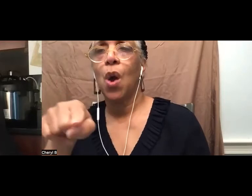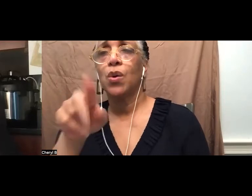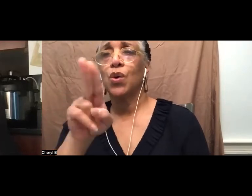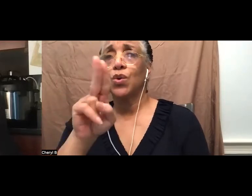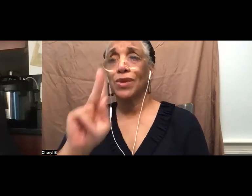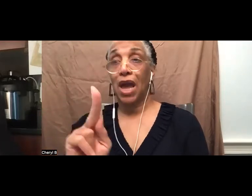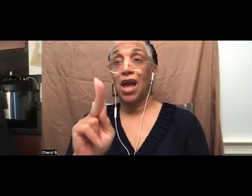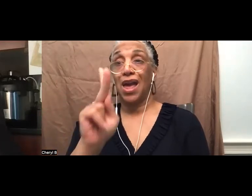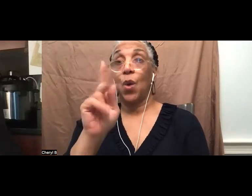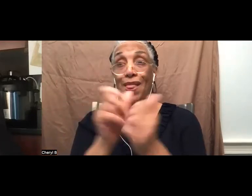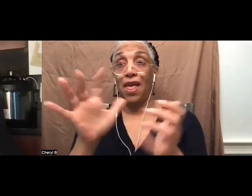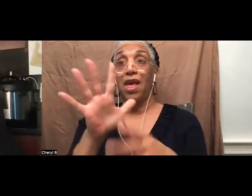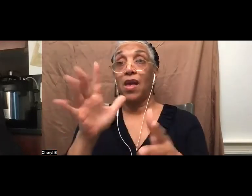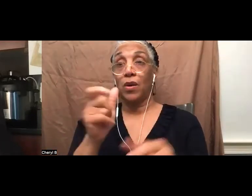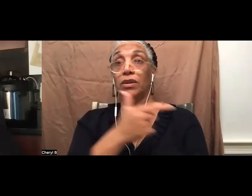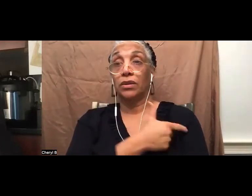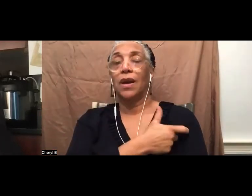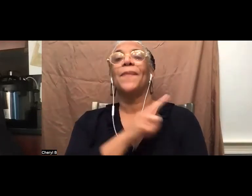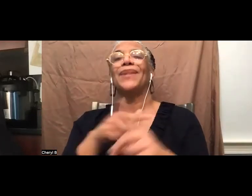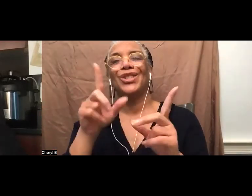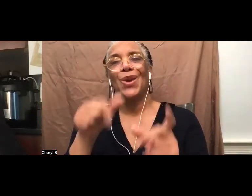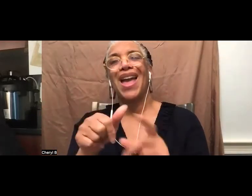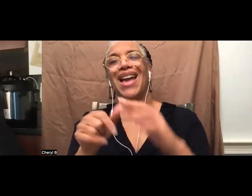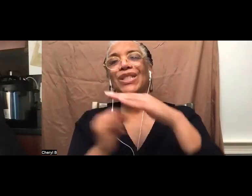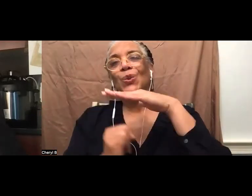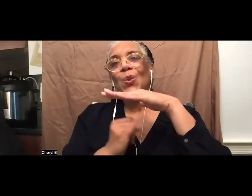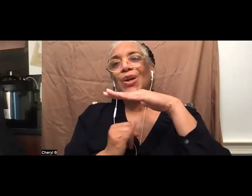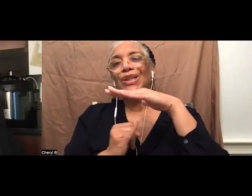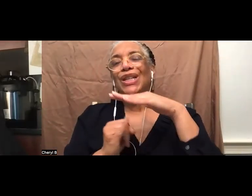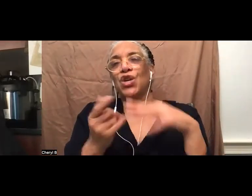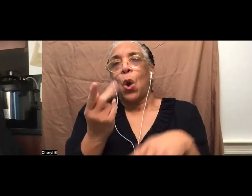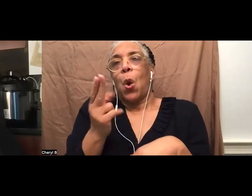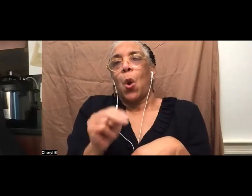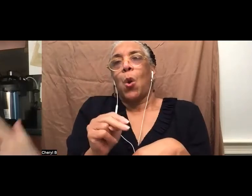but you had to quarantine at your own expense for two weeks, on top of the two